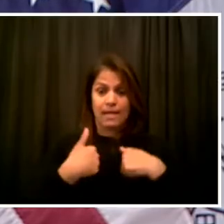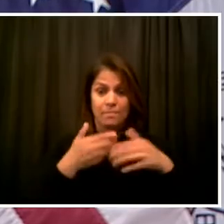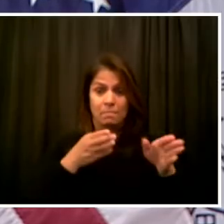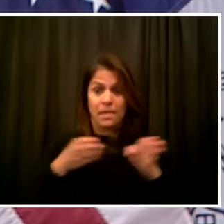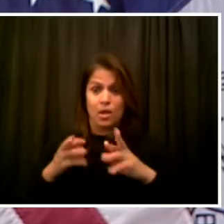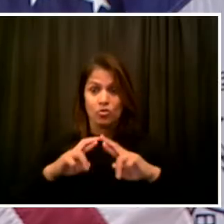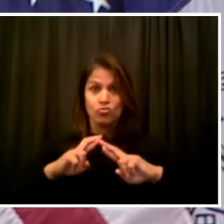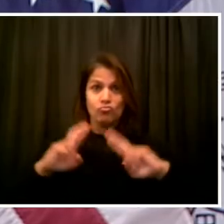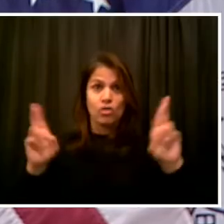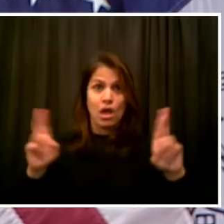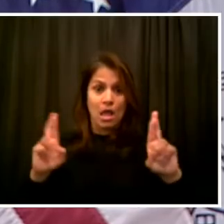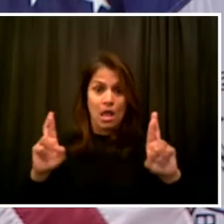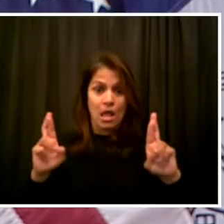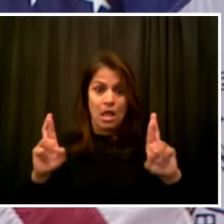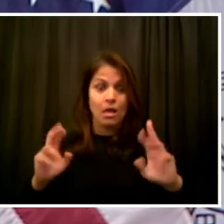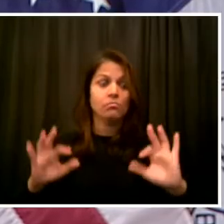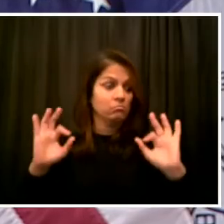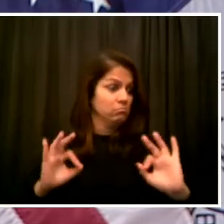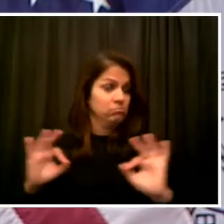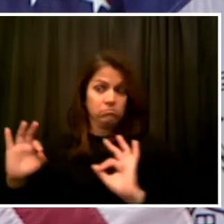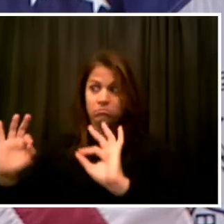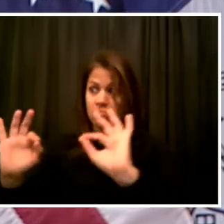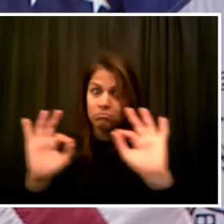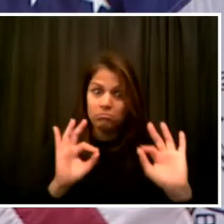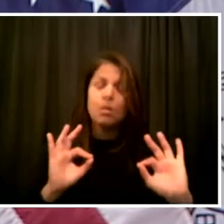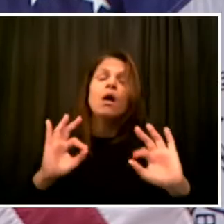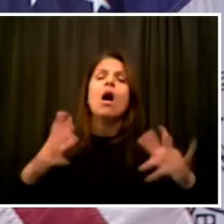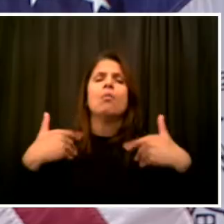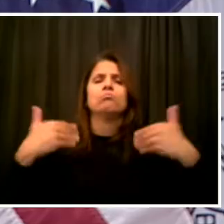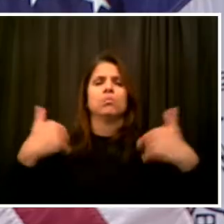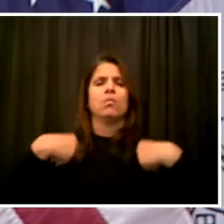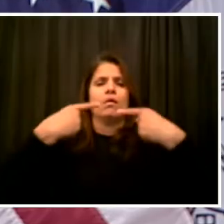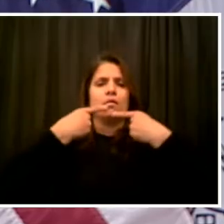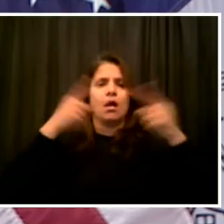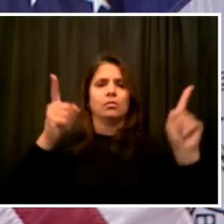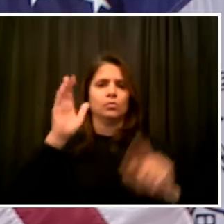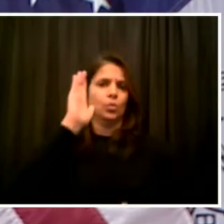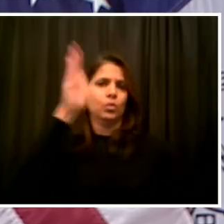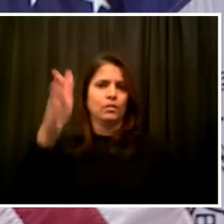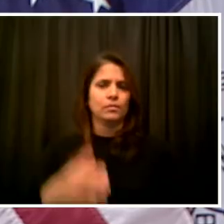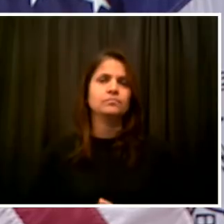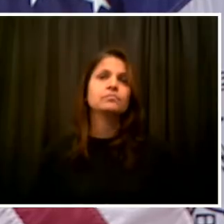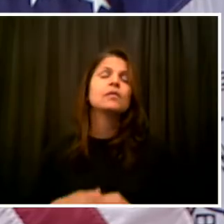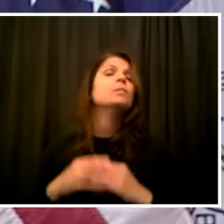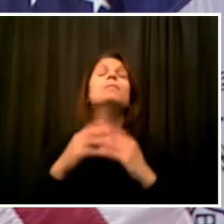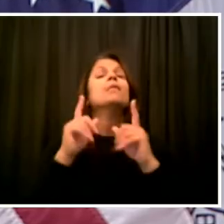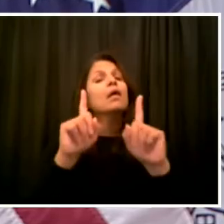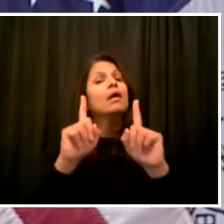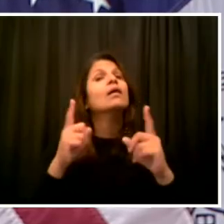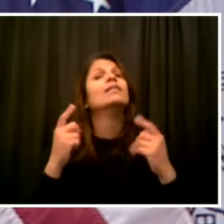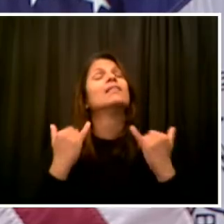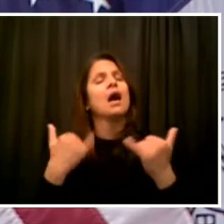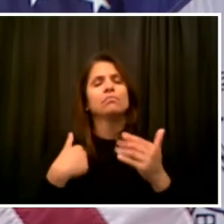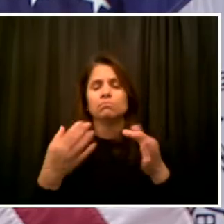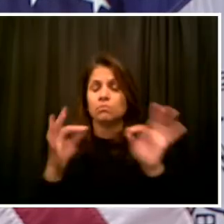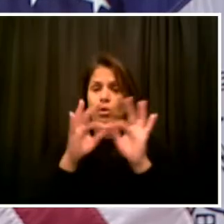ANNOUNCE IT. BUT IT WOUL NDOT START EVEN IF WE HAD A PLAN WE HAD CONFIDENCE IN, IT WOULD NOT START UNTIL WE WERE ABSOLUTELY SURE